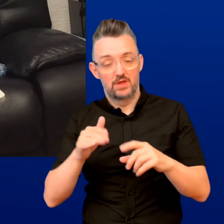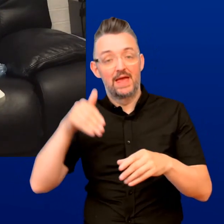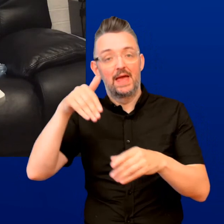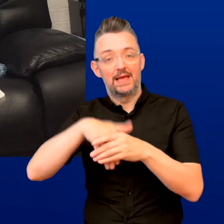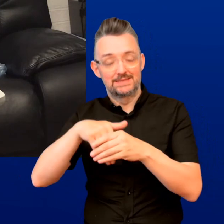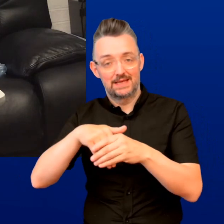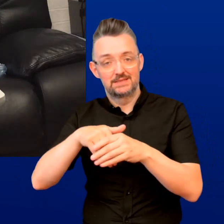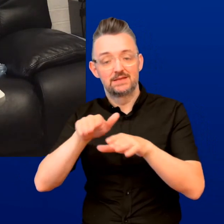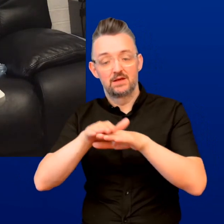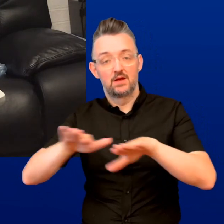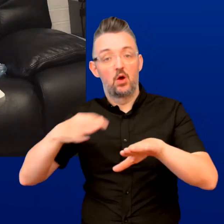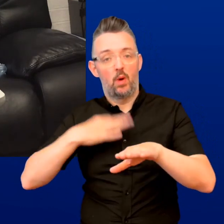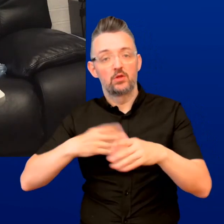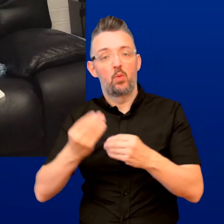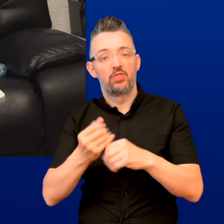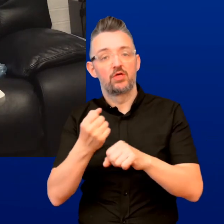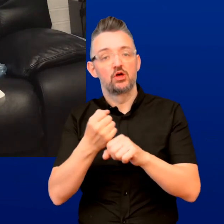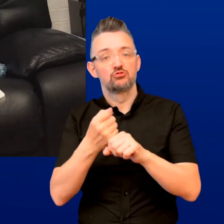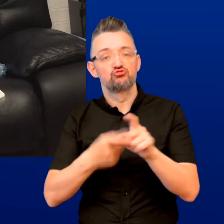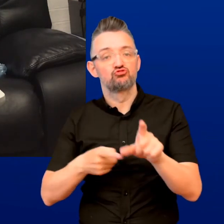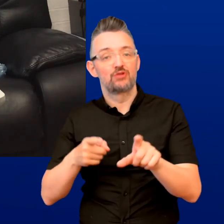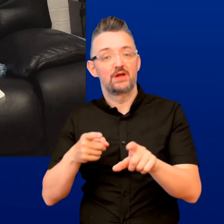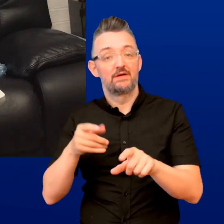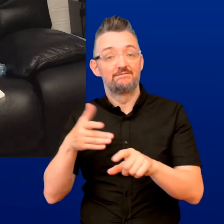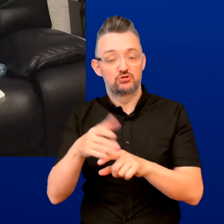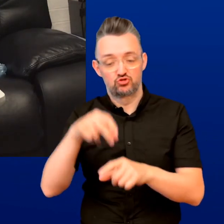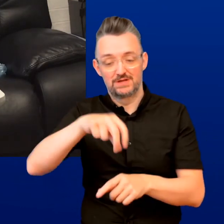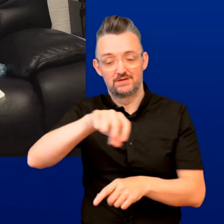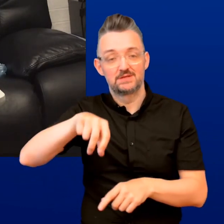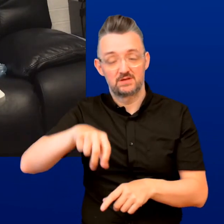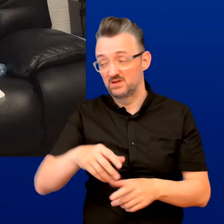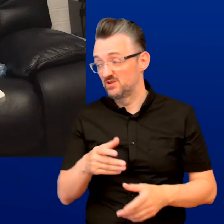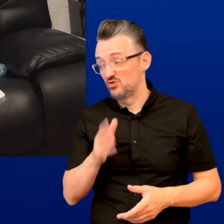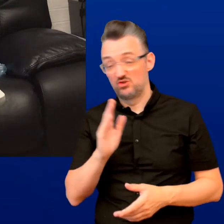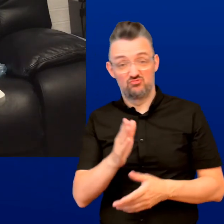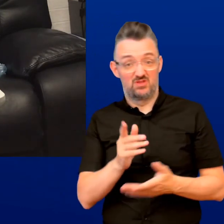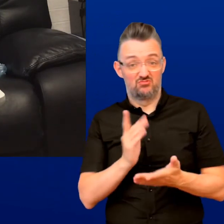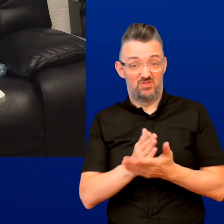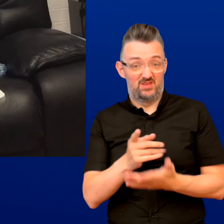the grey fish. So, that is basically how you make